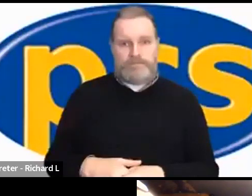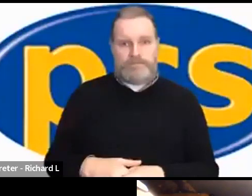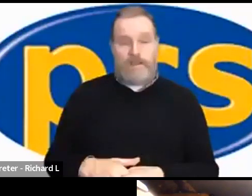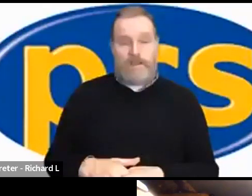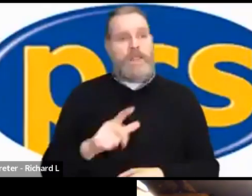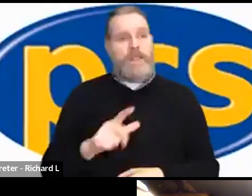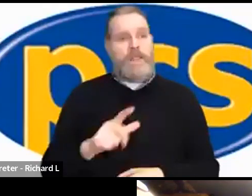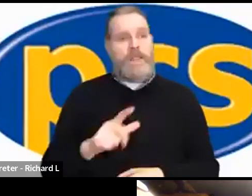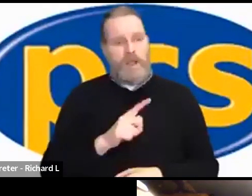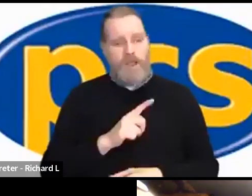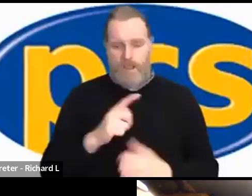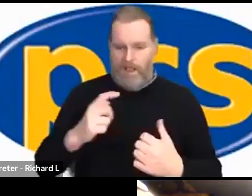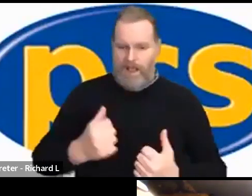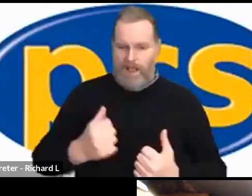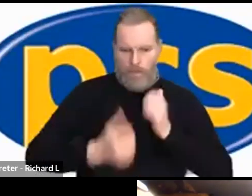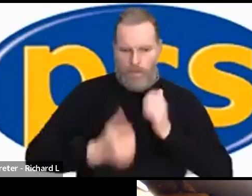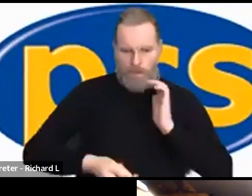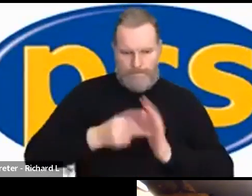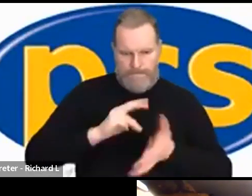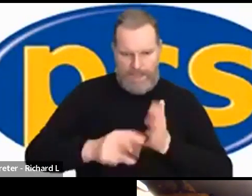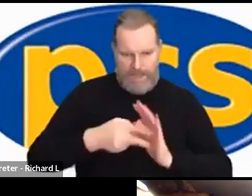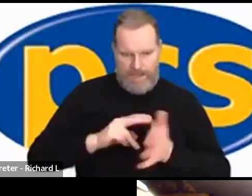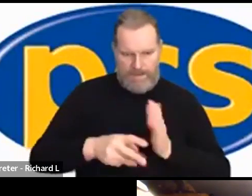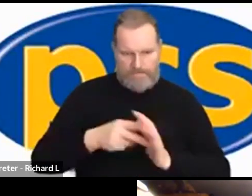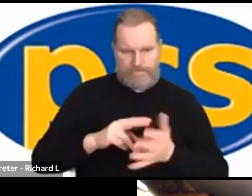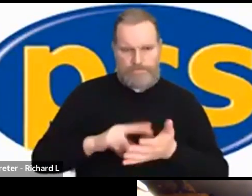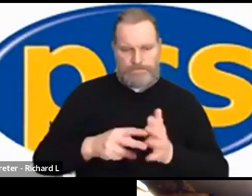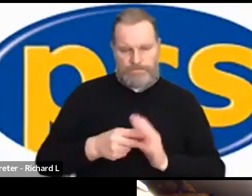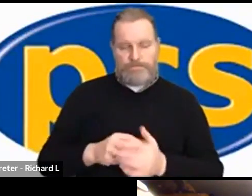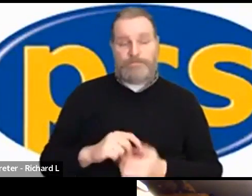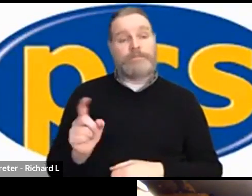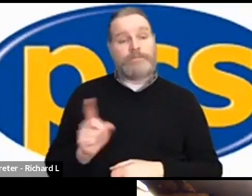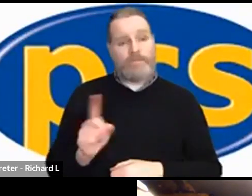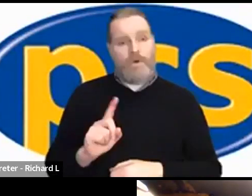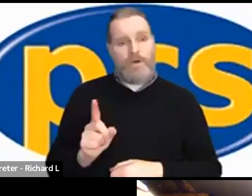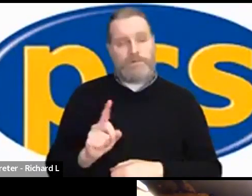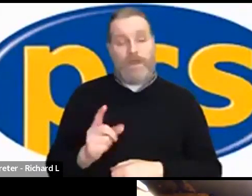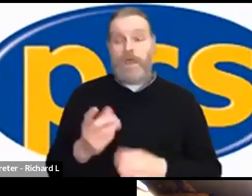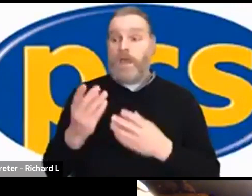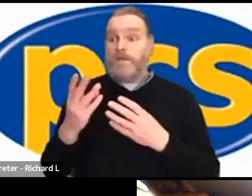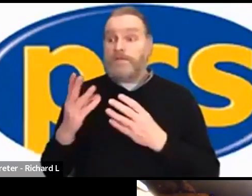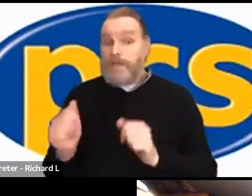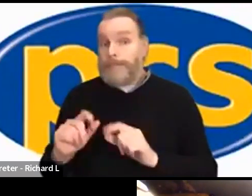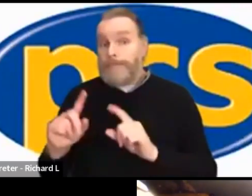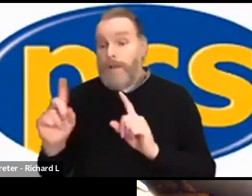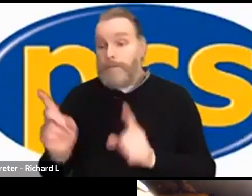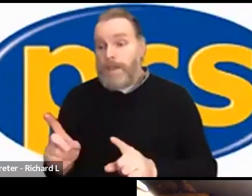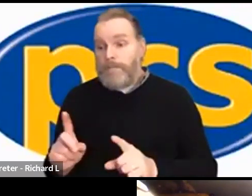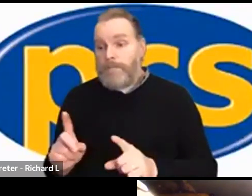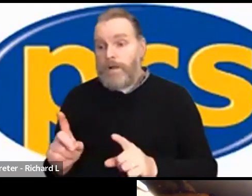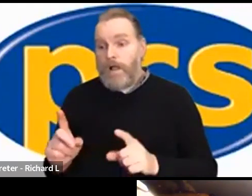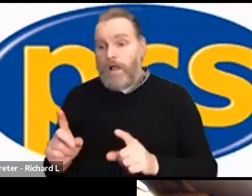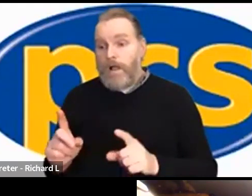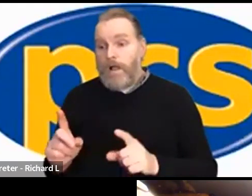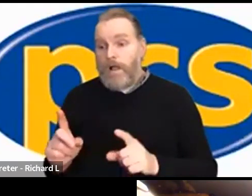And that's why our that's why our strategy that we ask members to vote for to vote for this time was a combination of some people coming out